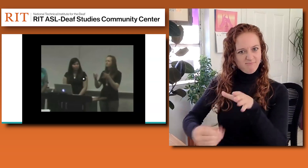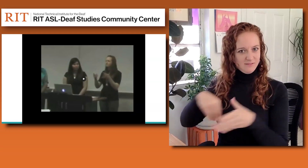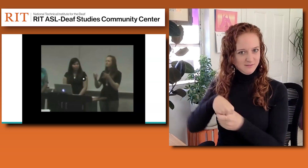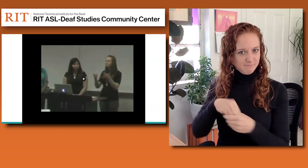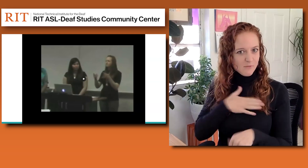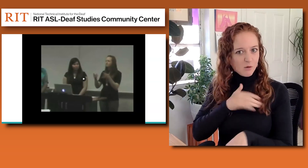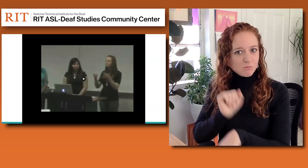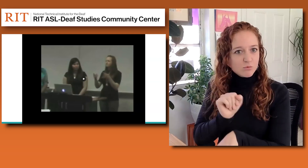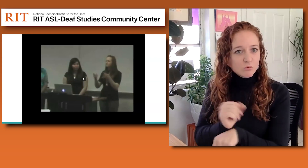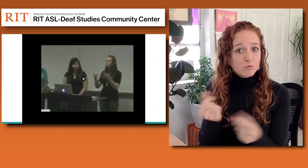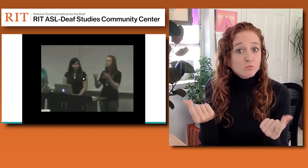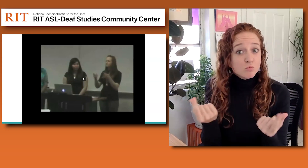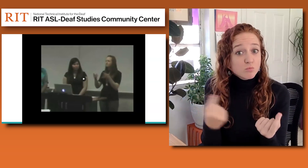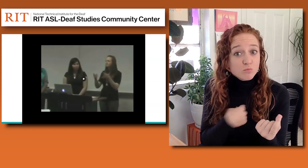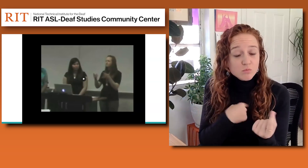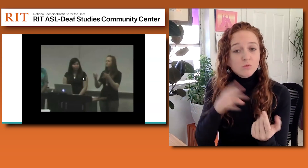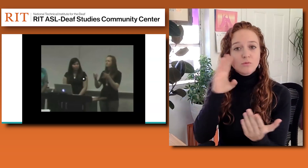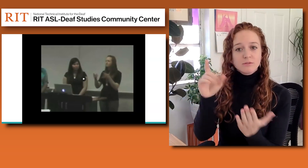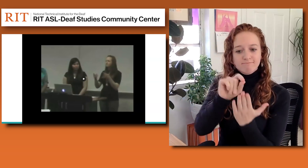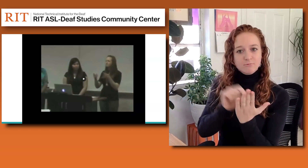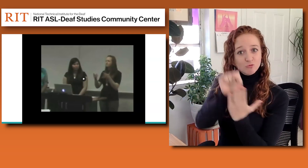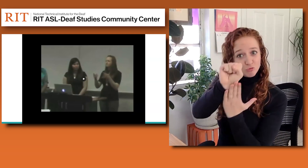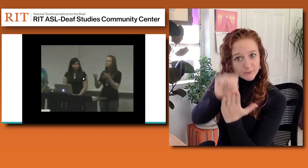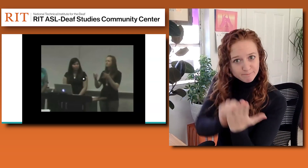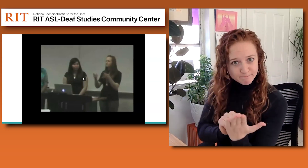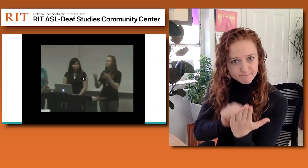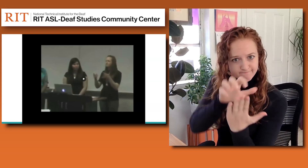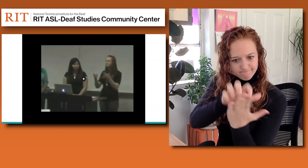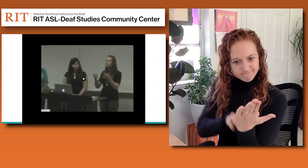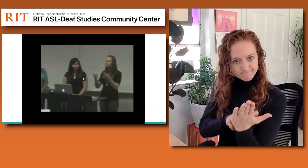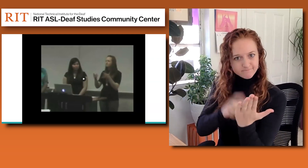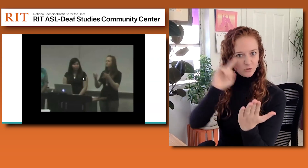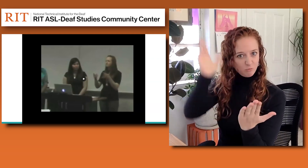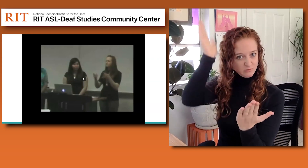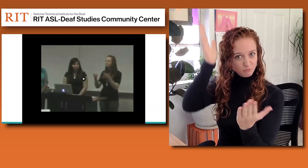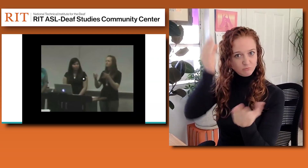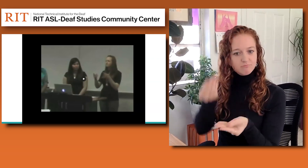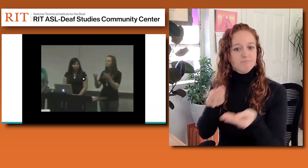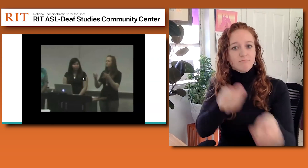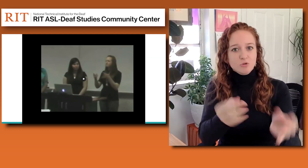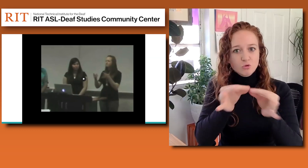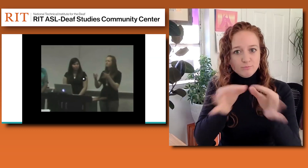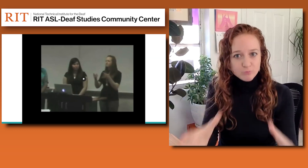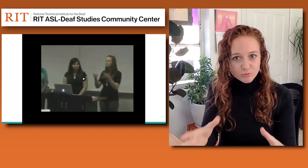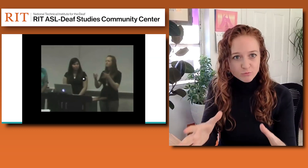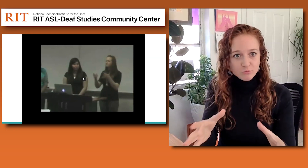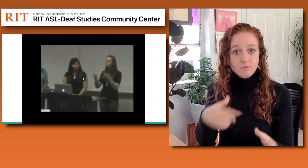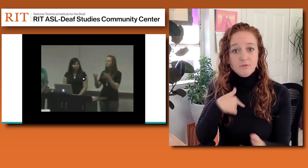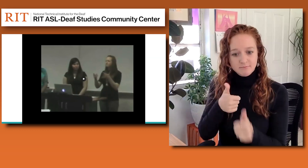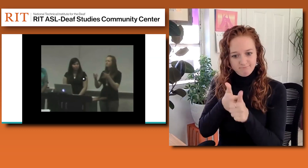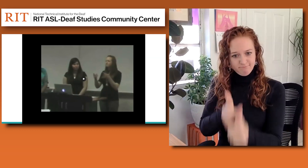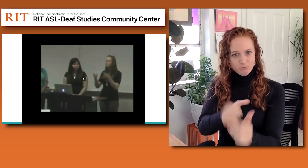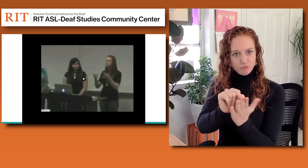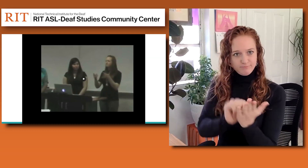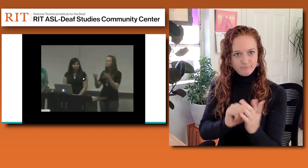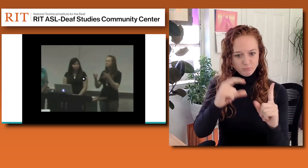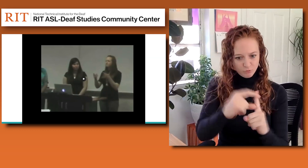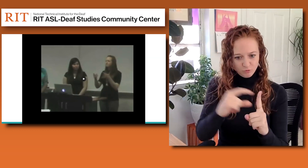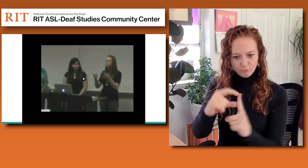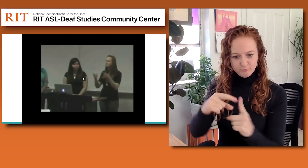Um, but I didn't want to show those gaps in my work. So typically what I would do is write a script out for the presentation, give it to the interpreter,